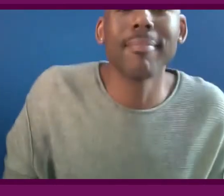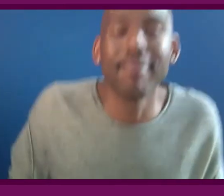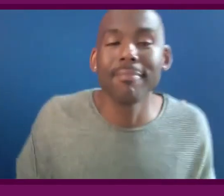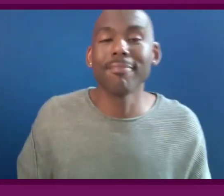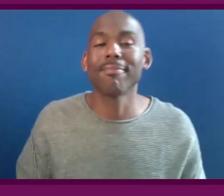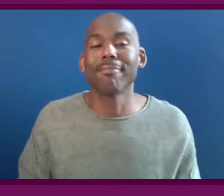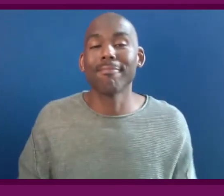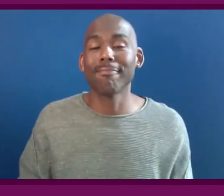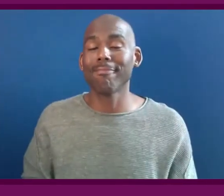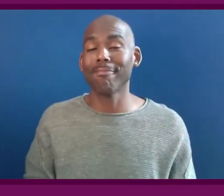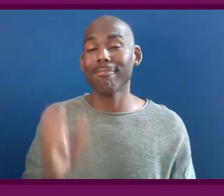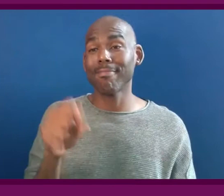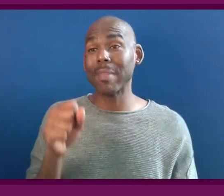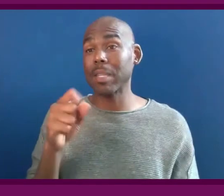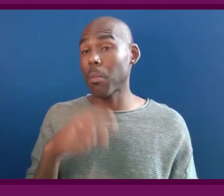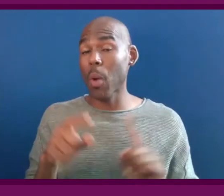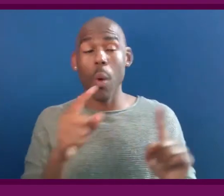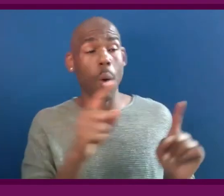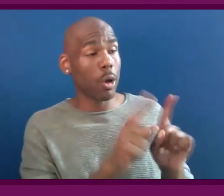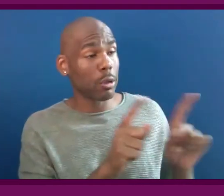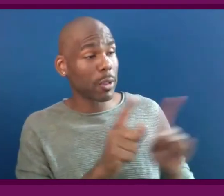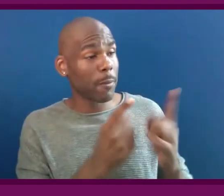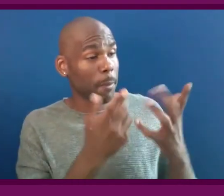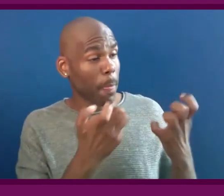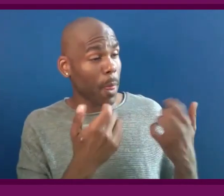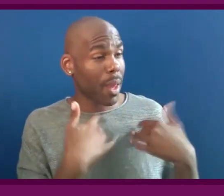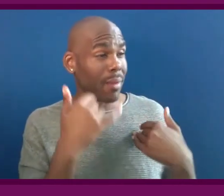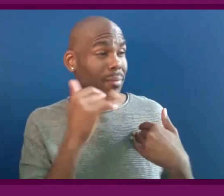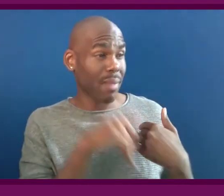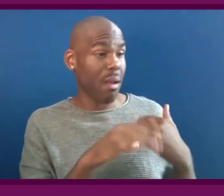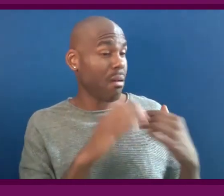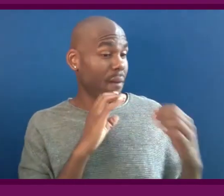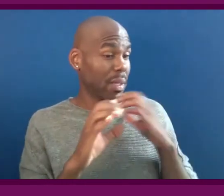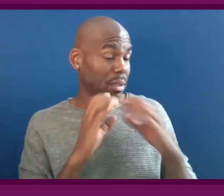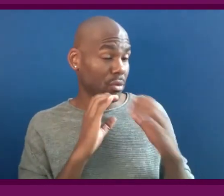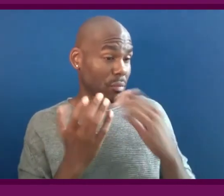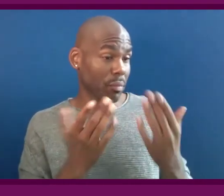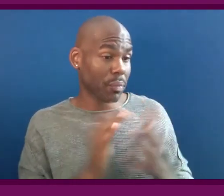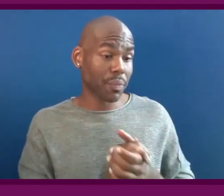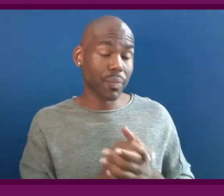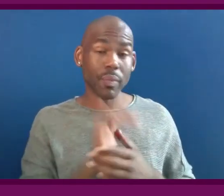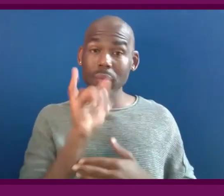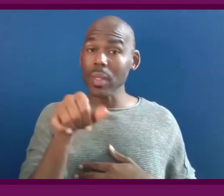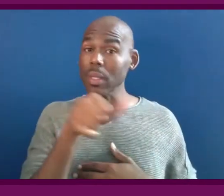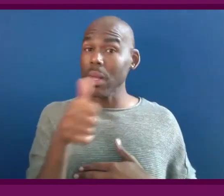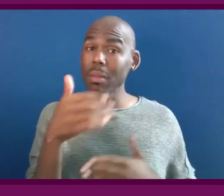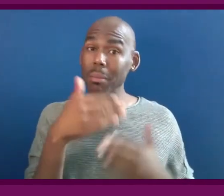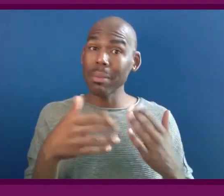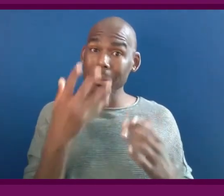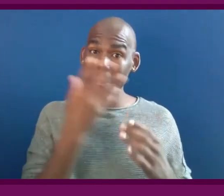Yeah, absolutely. But I would also want to have that conversation. I think that's the other piece that's missing.